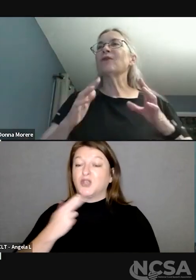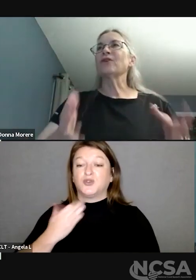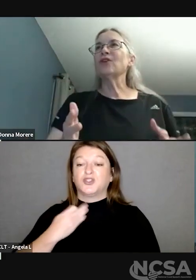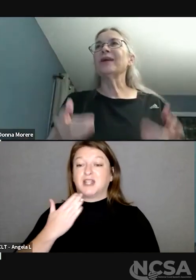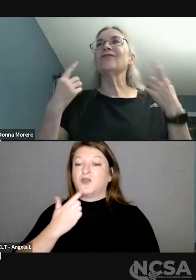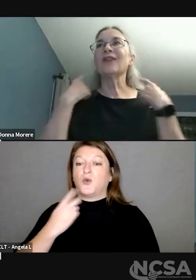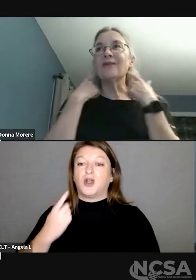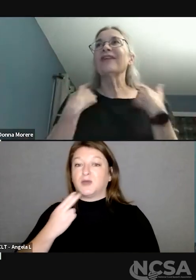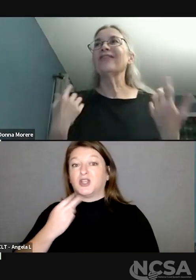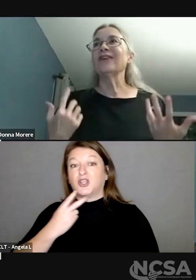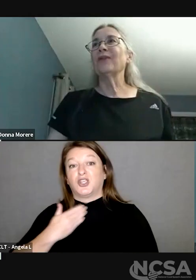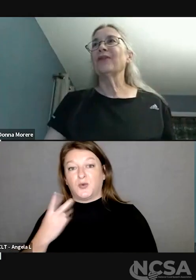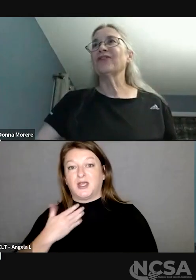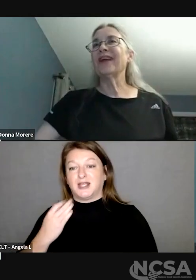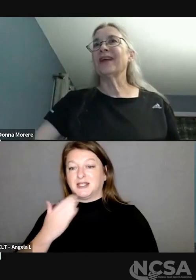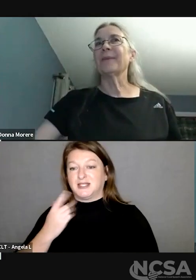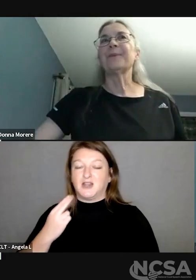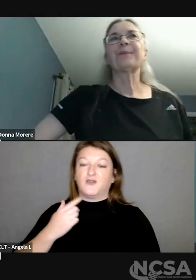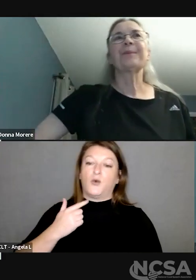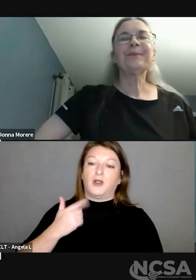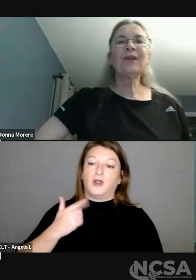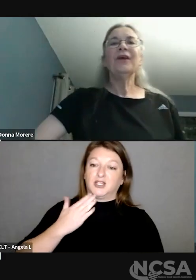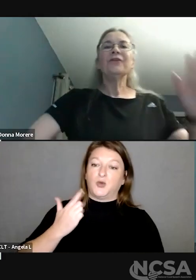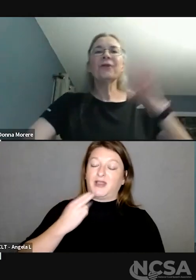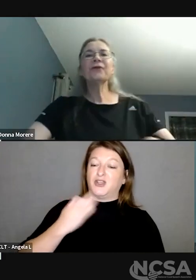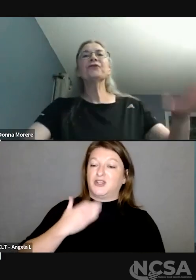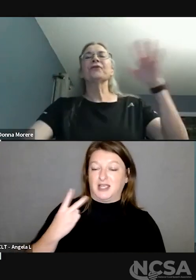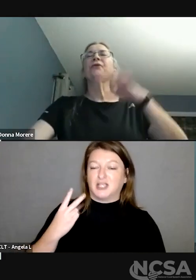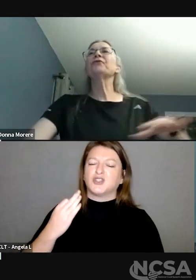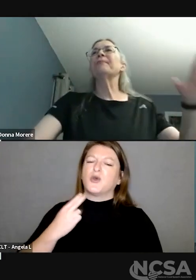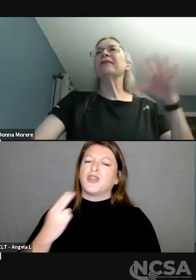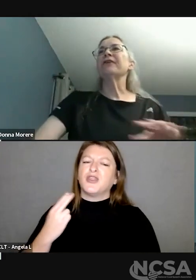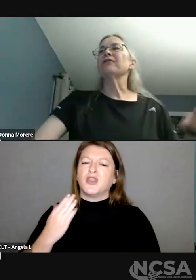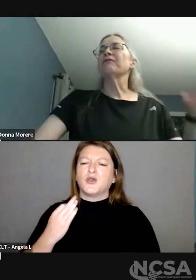what they're cueing instead of what they're saying. So those are benefits